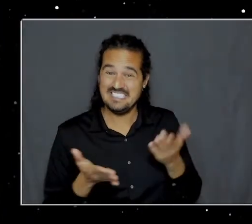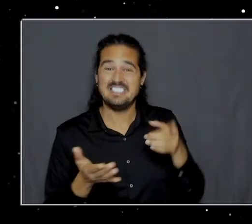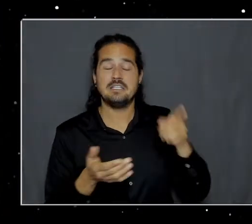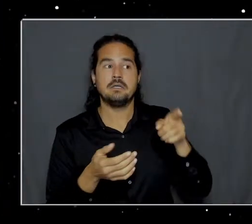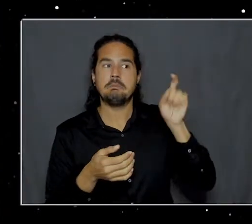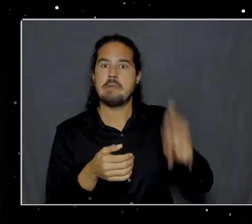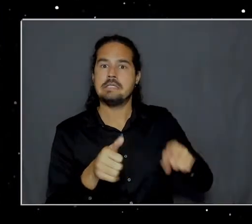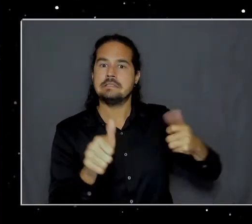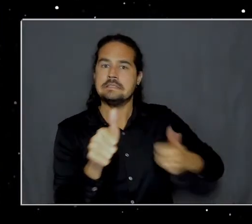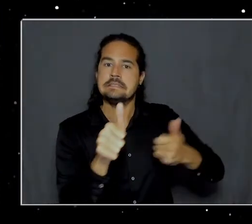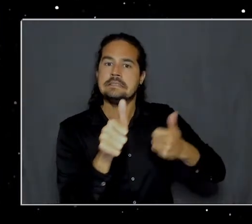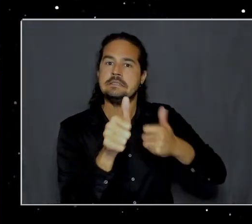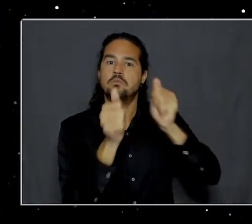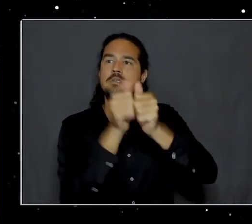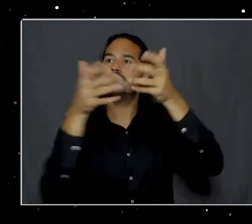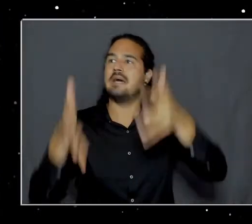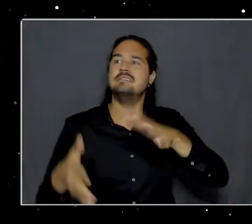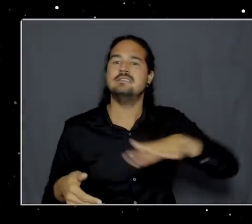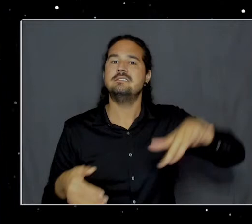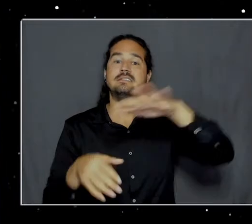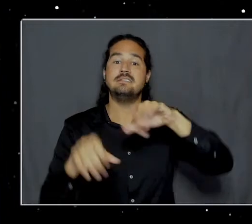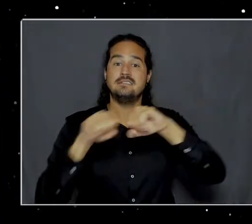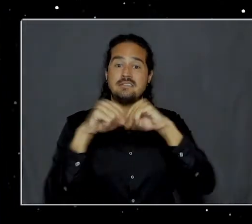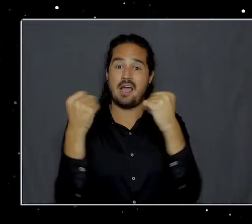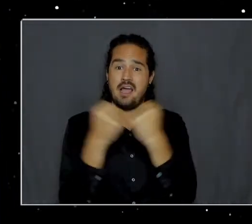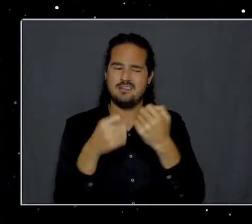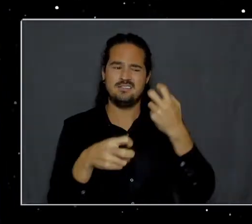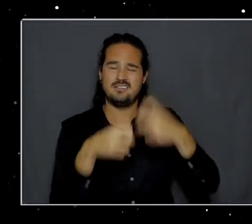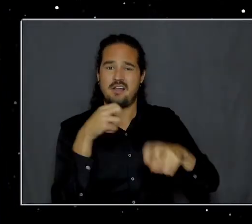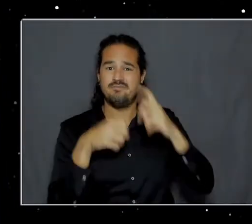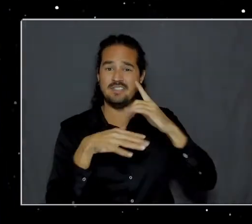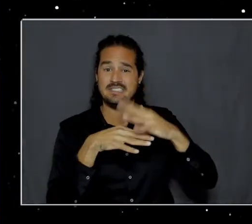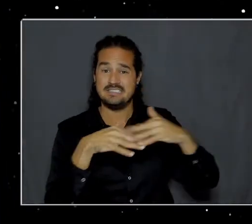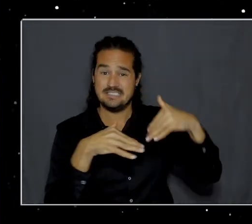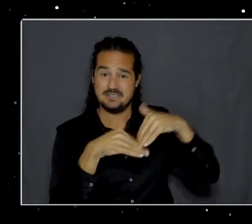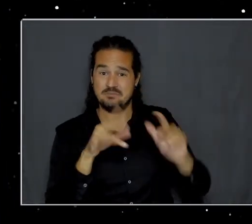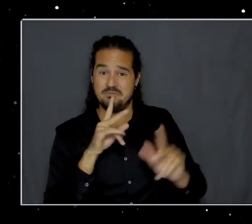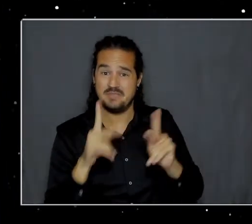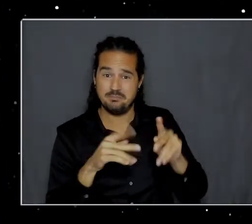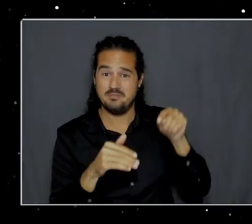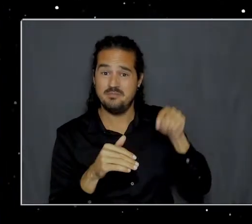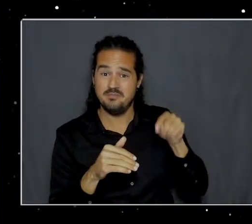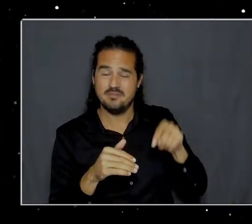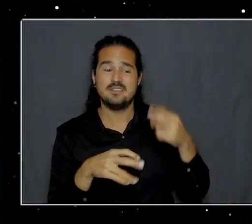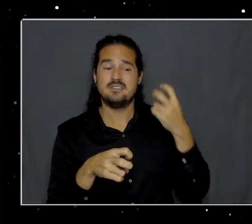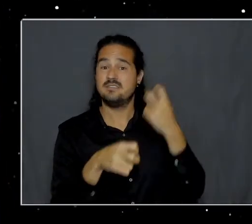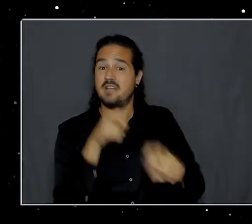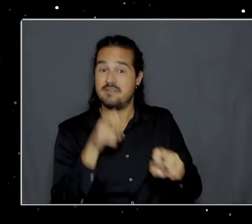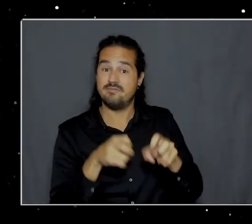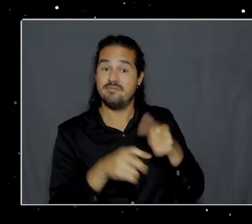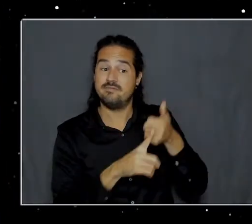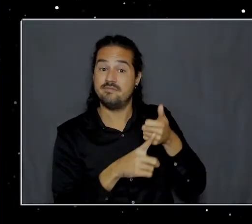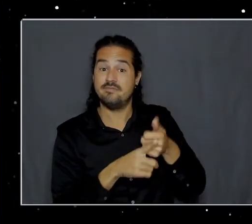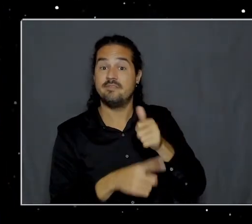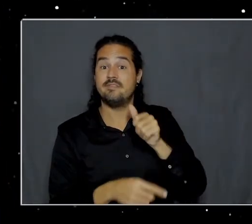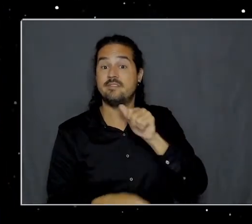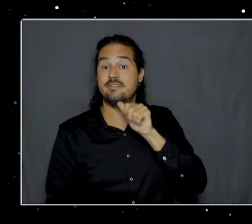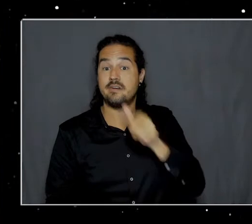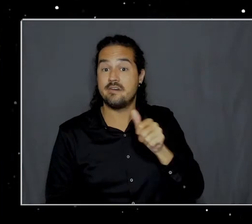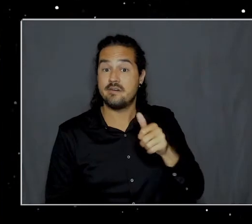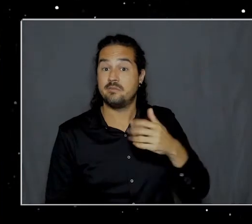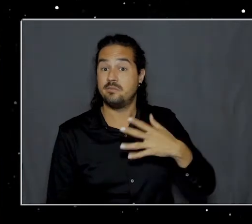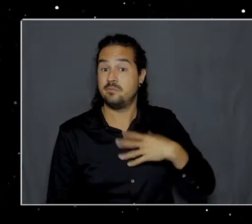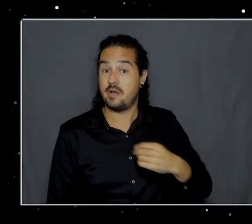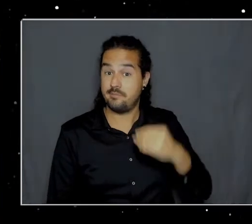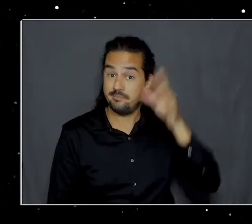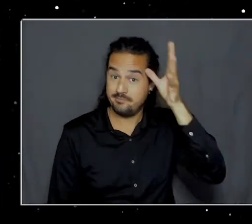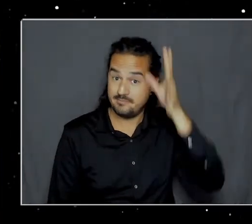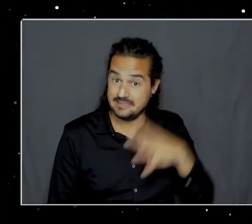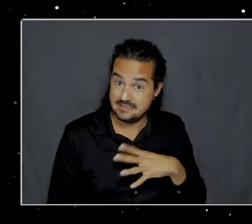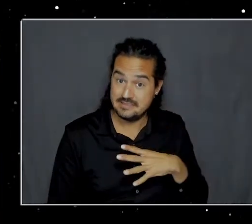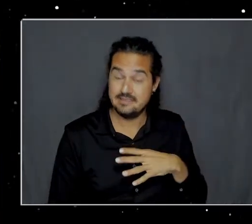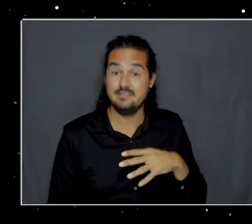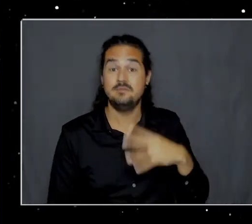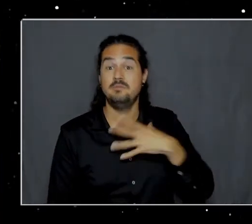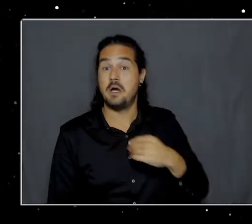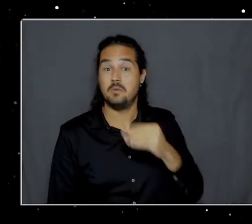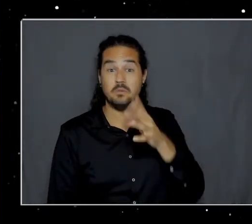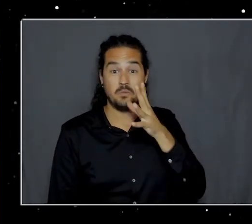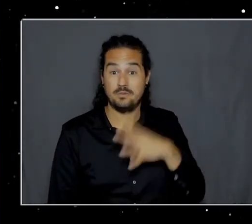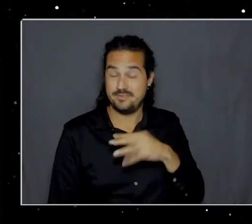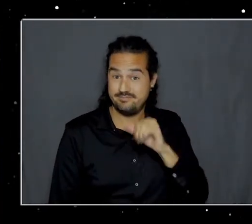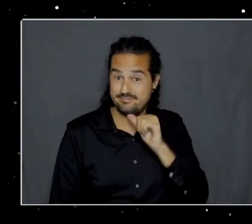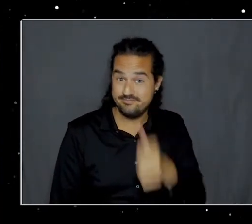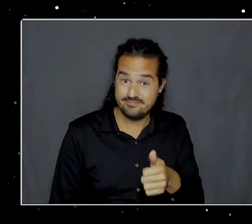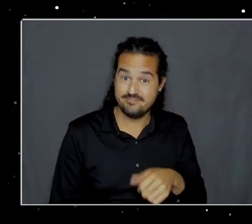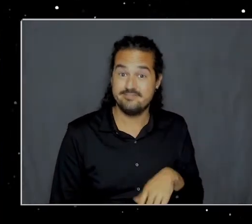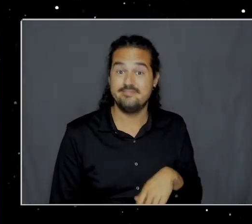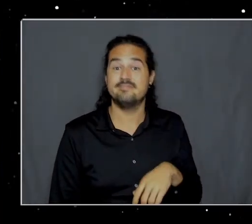SOCIETY.